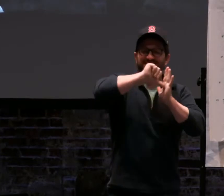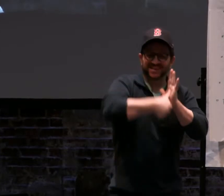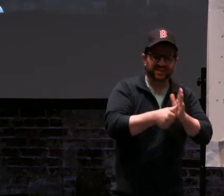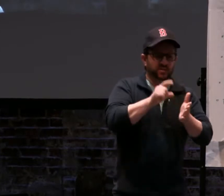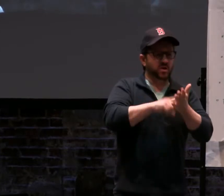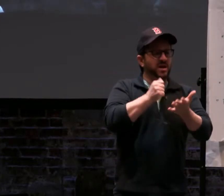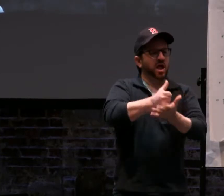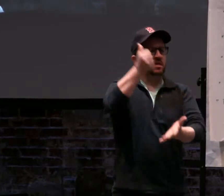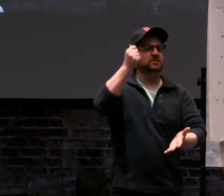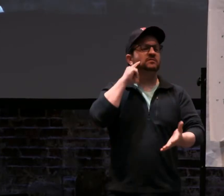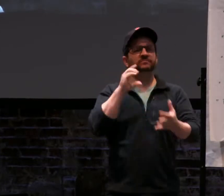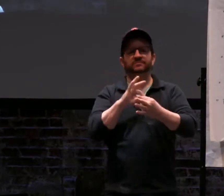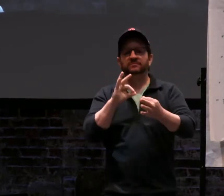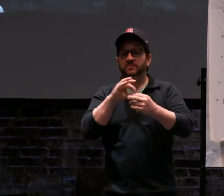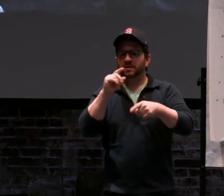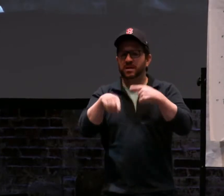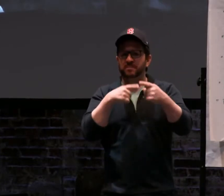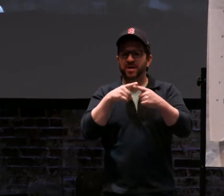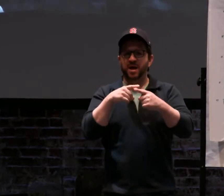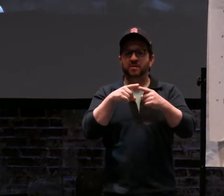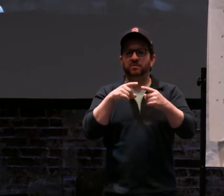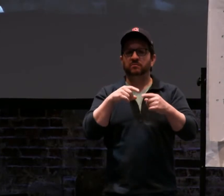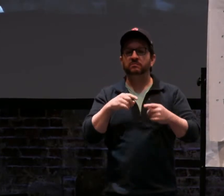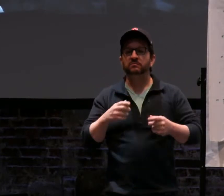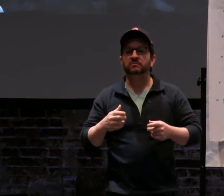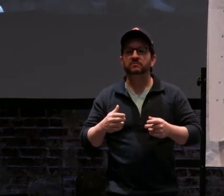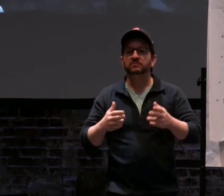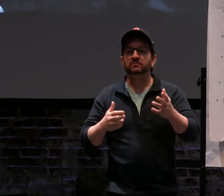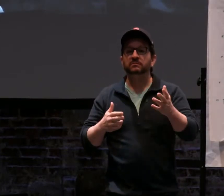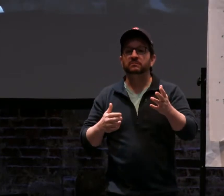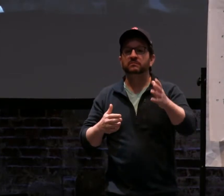I would like to emphasize some of the things Alexandria mentioned.